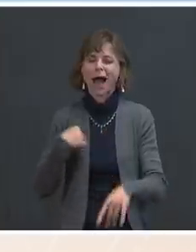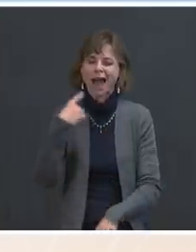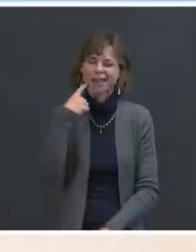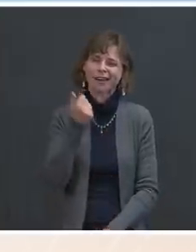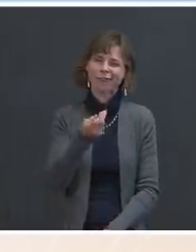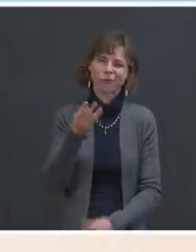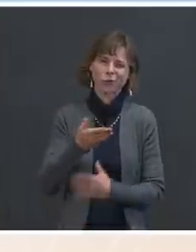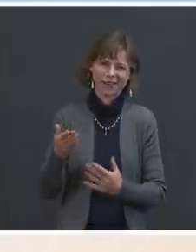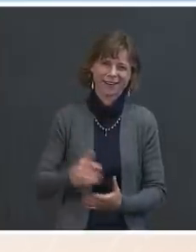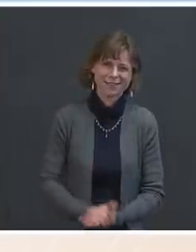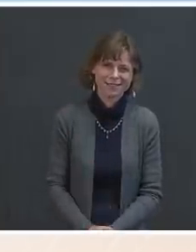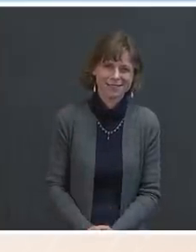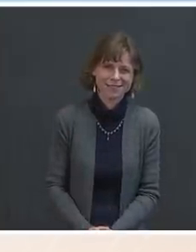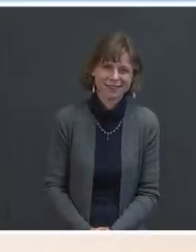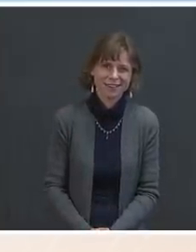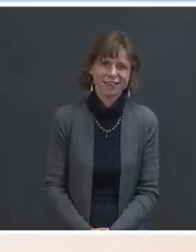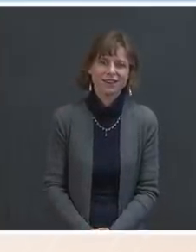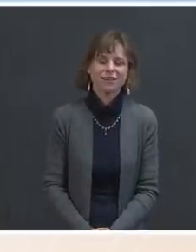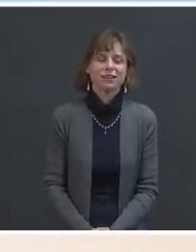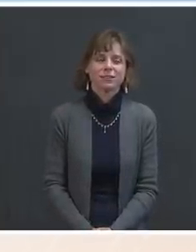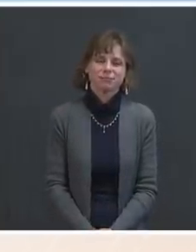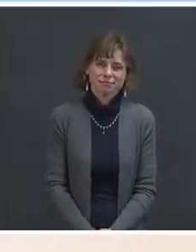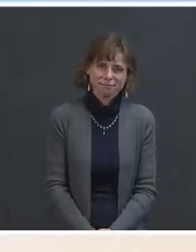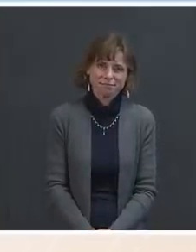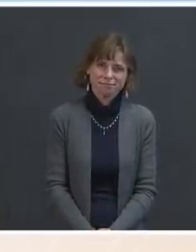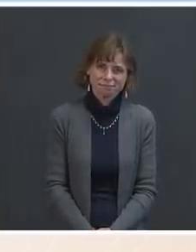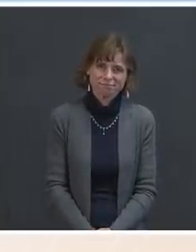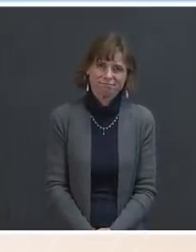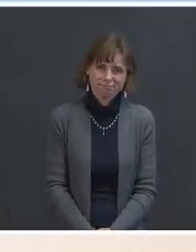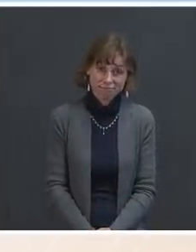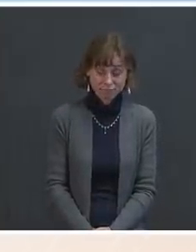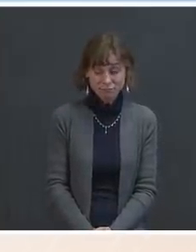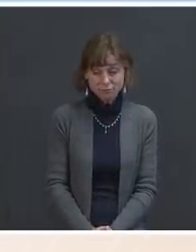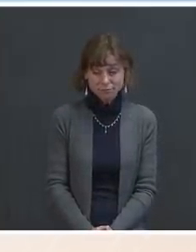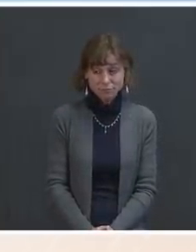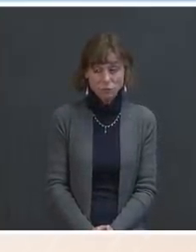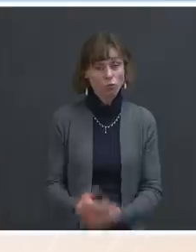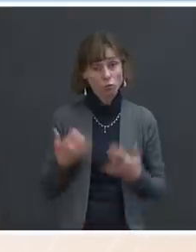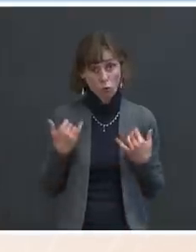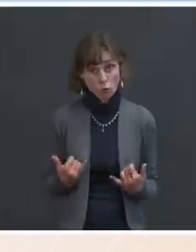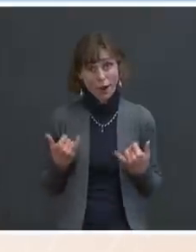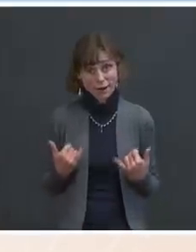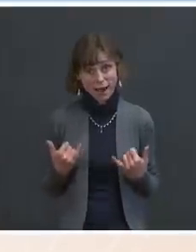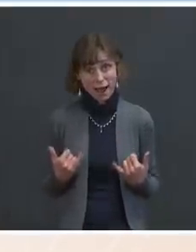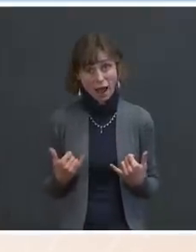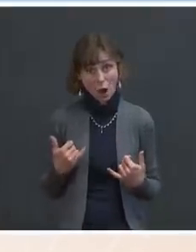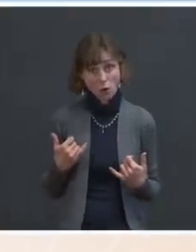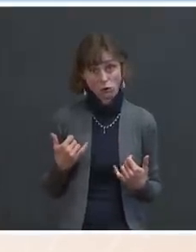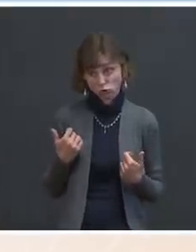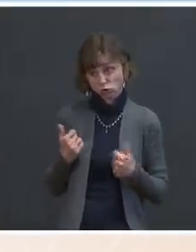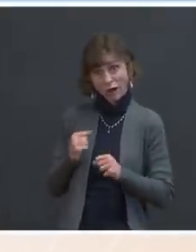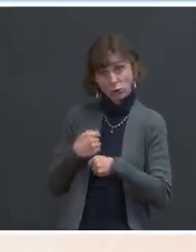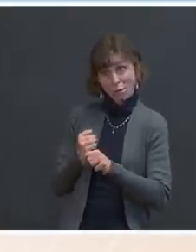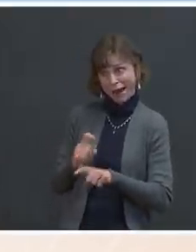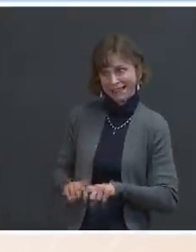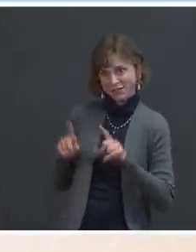I think what we're doing right now is making a difference in the home countries, beginning to work with governments.